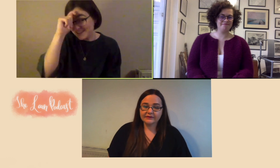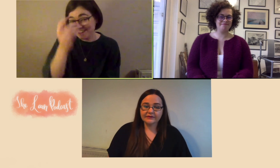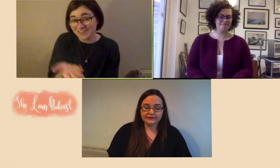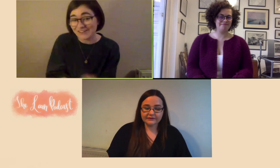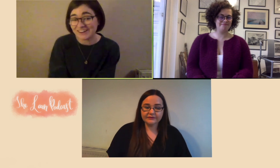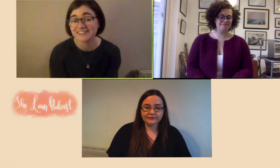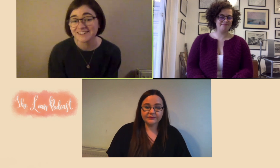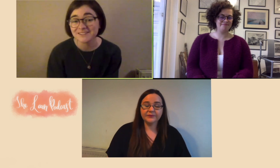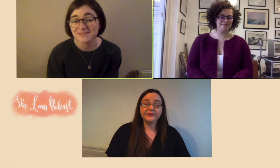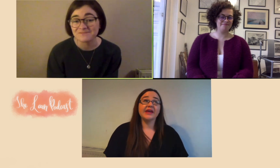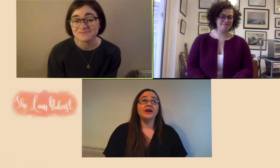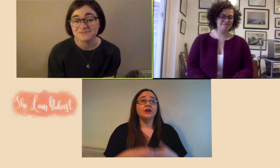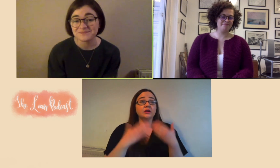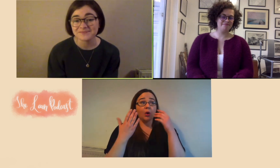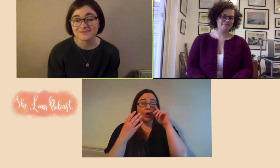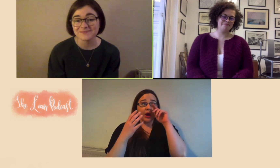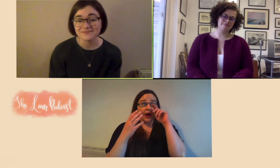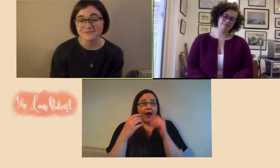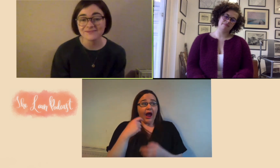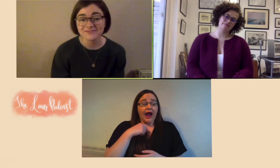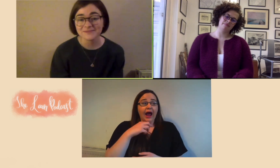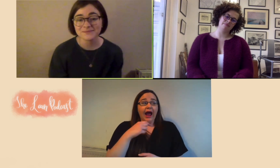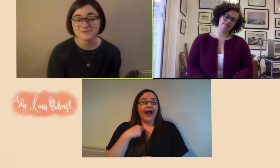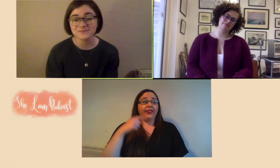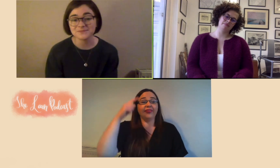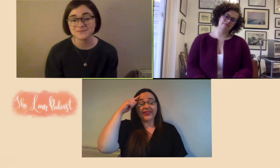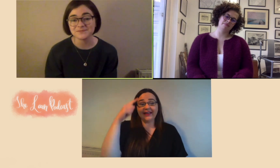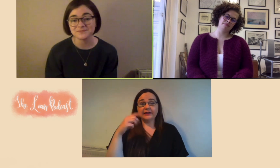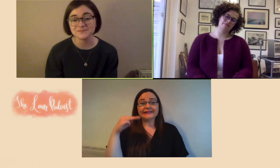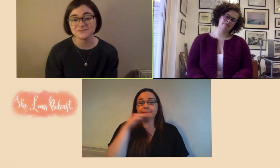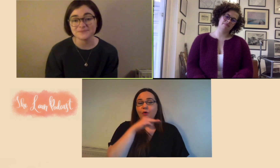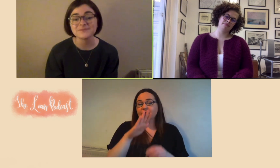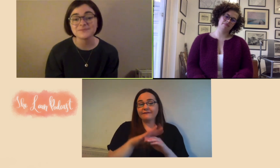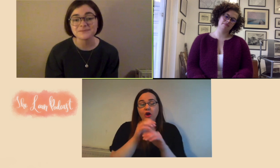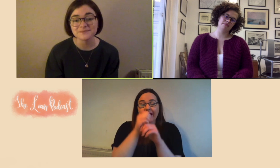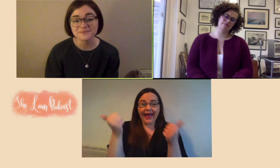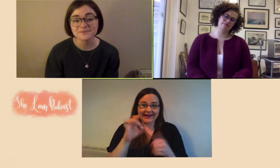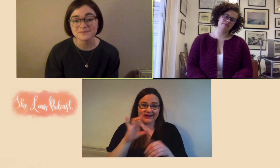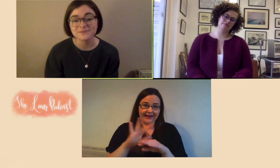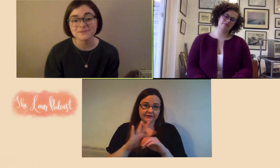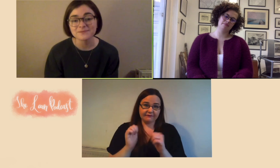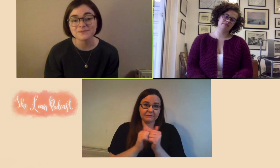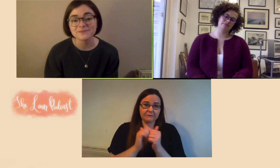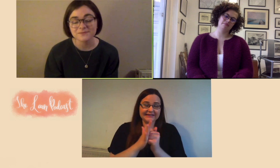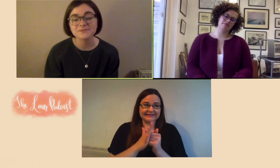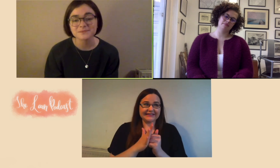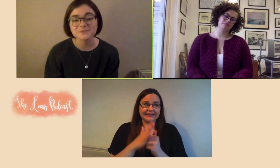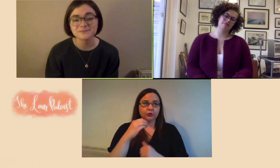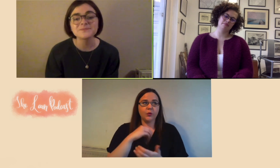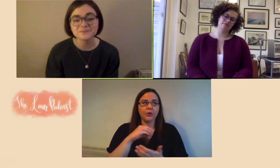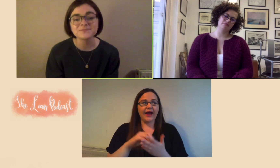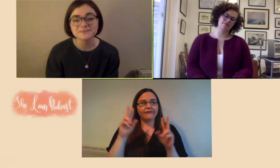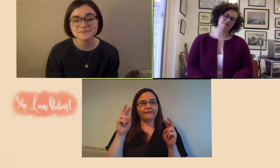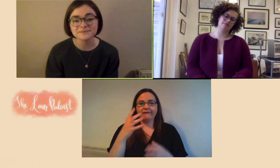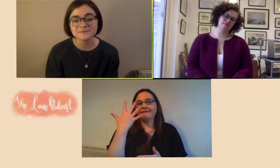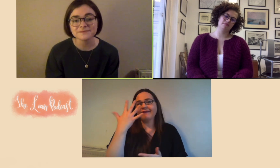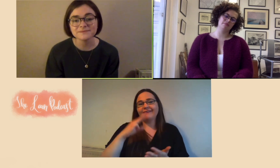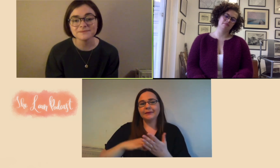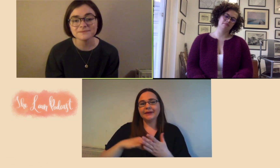I don't know if you have any kind of ideas or ways that interpreters could do that. Yeah, I suppose I think it's important for any kind of meeting,